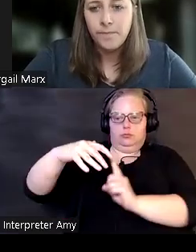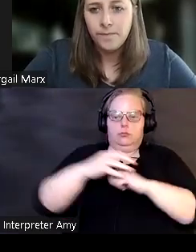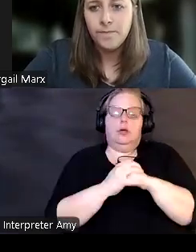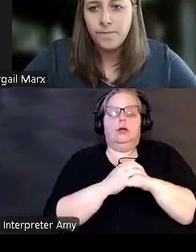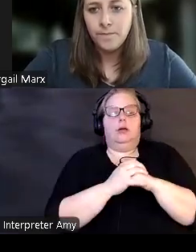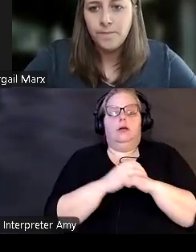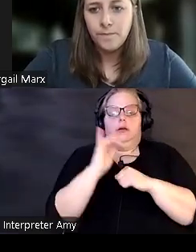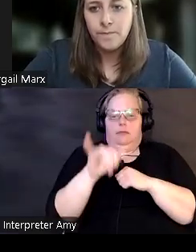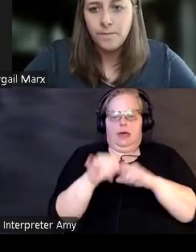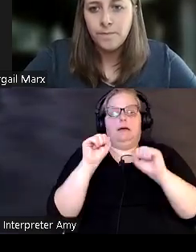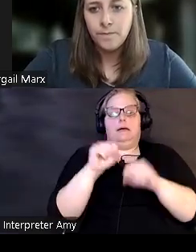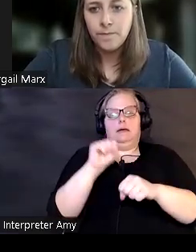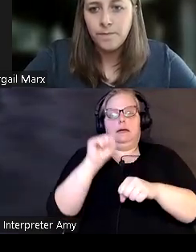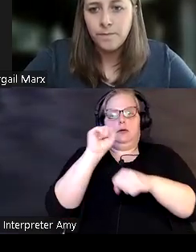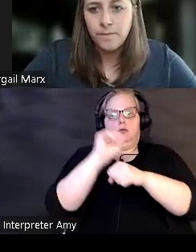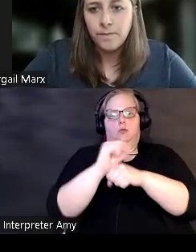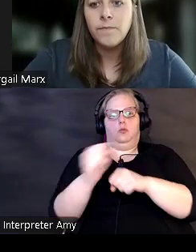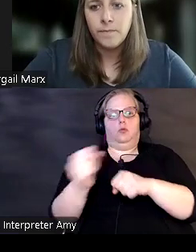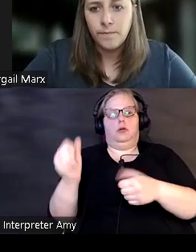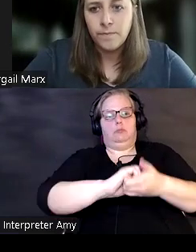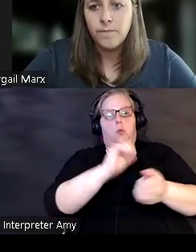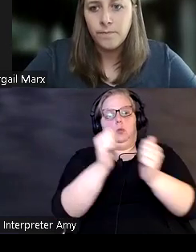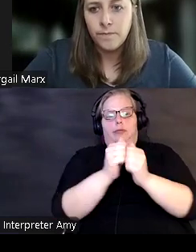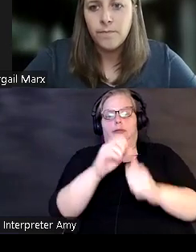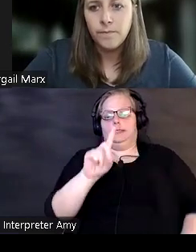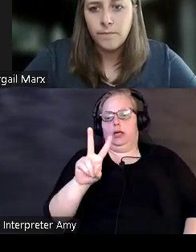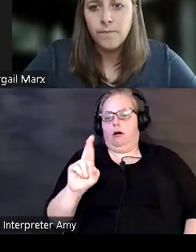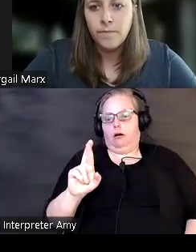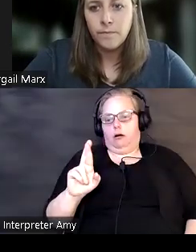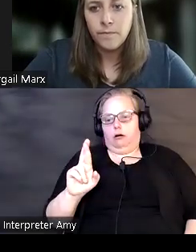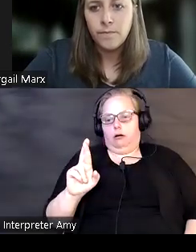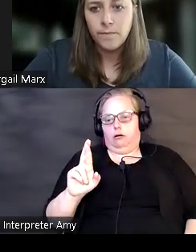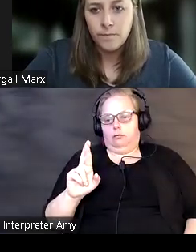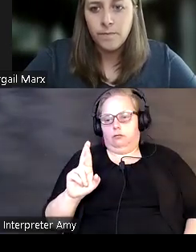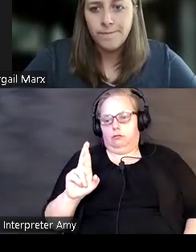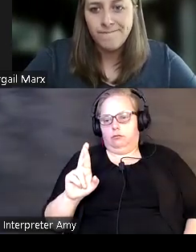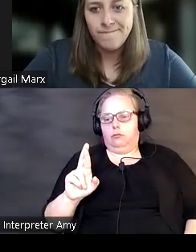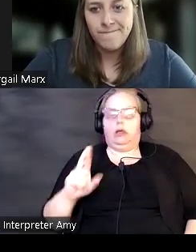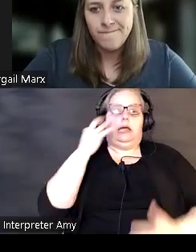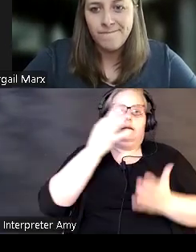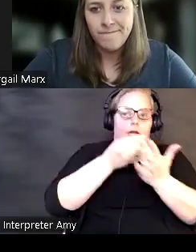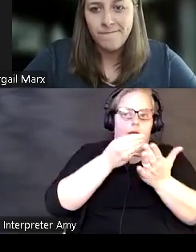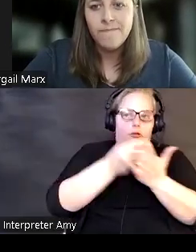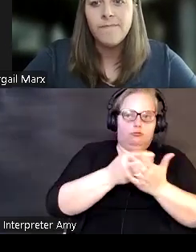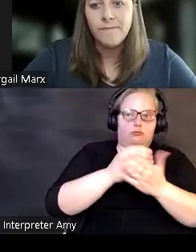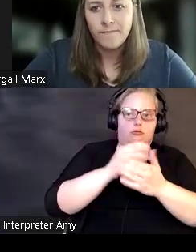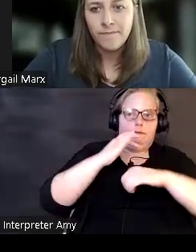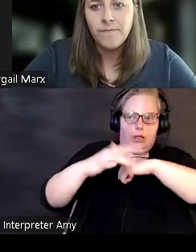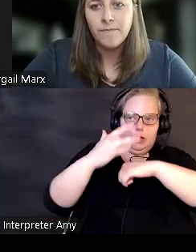they could work with DVR and whether there's financial support for a trainer to get the device